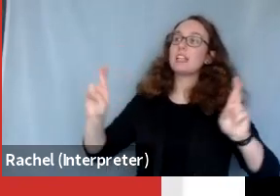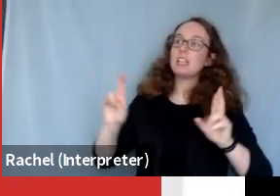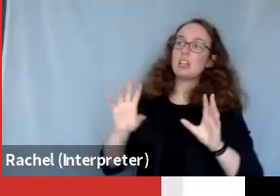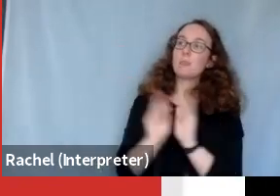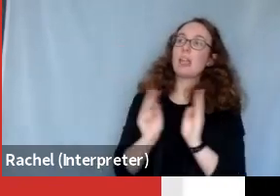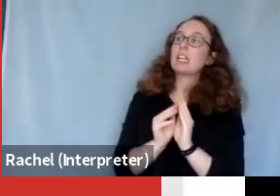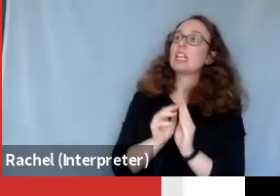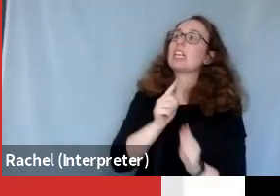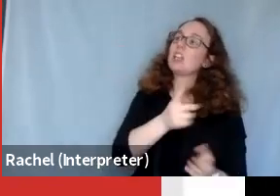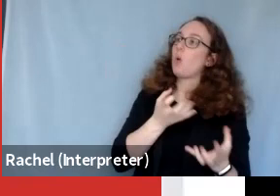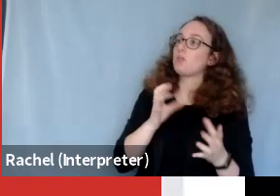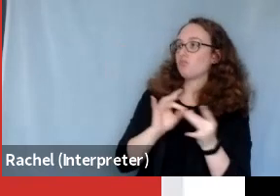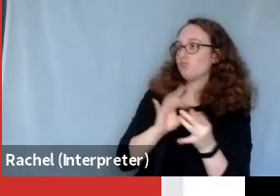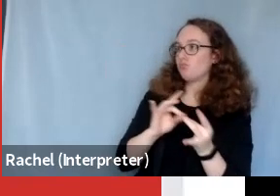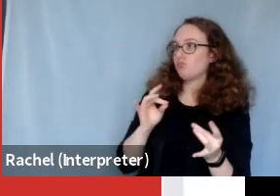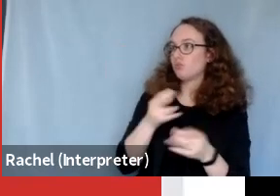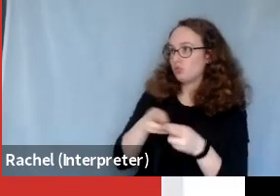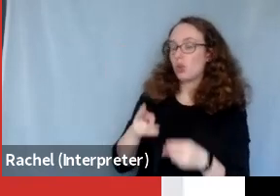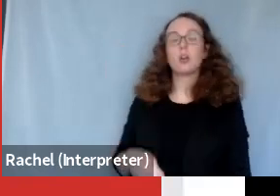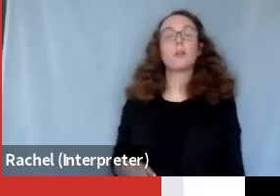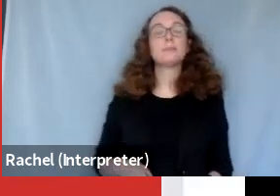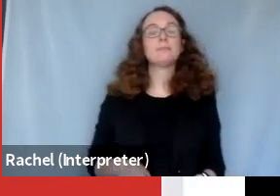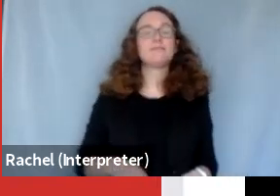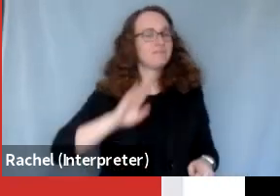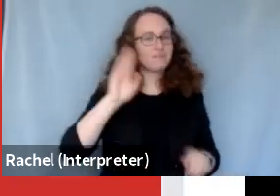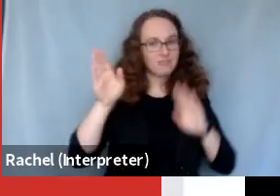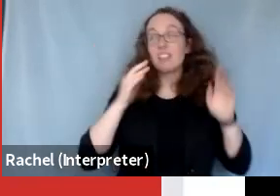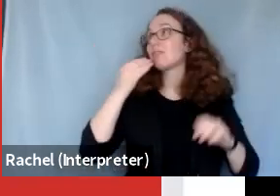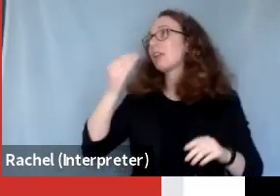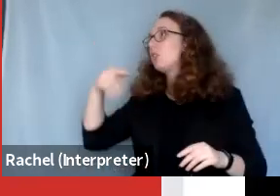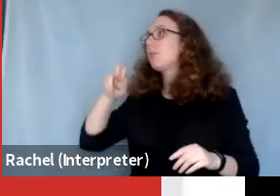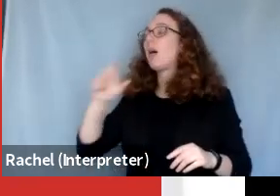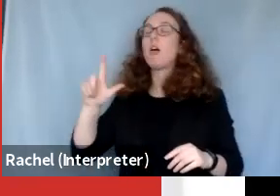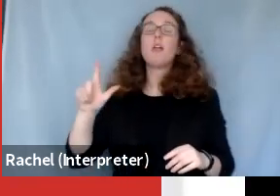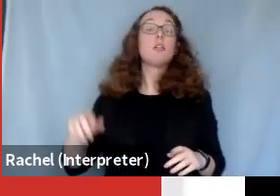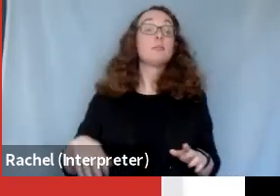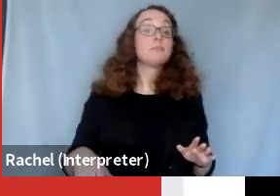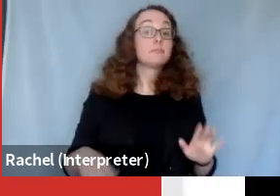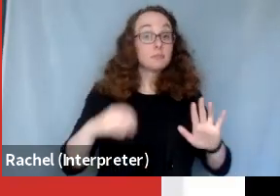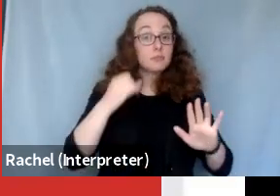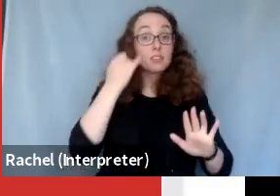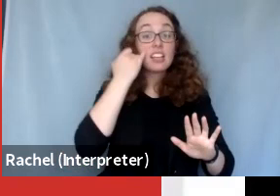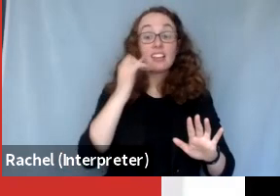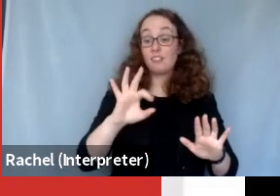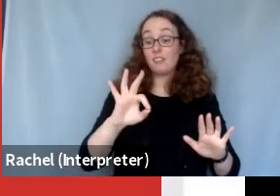So, hello Paul, so just like Paul mentioned if it's through your FAFSA, so a pell grant or a